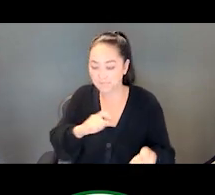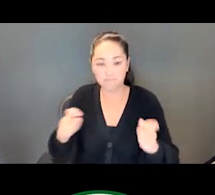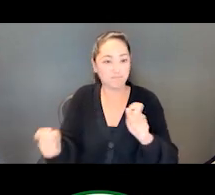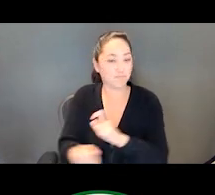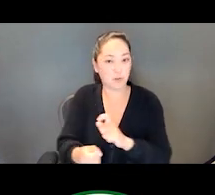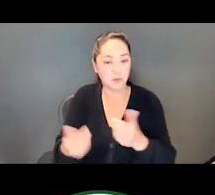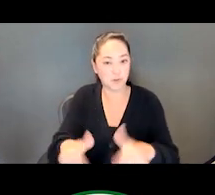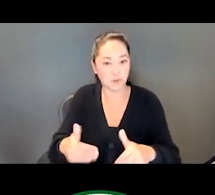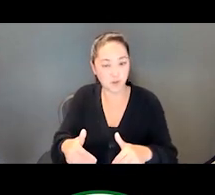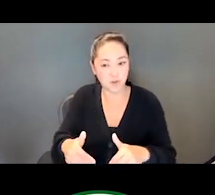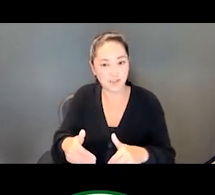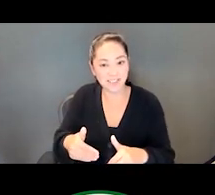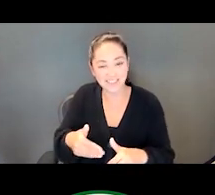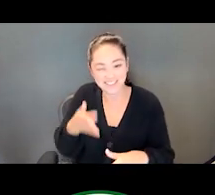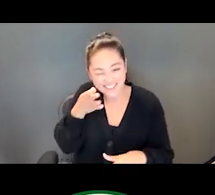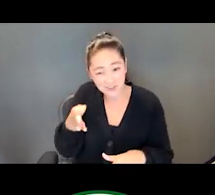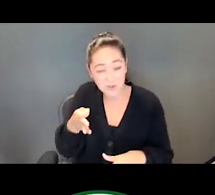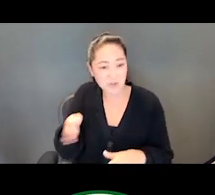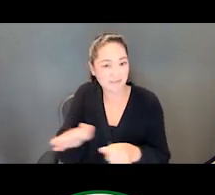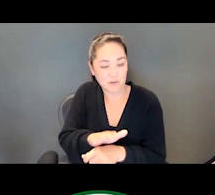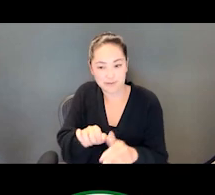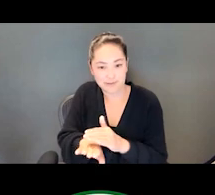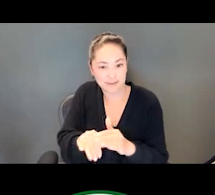that has been tested by some pretty phenomenal people.